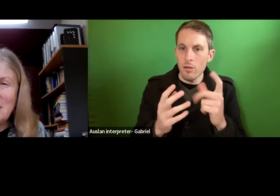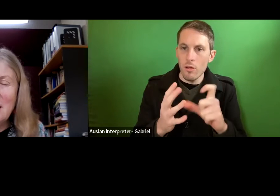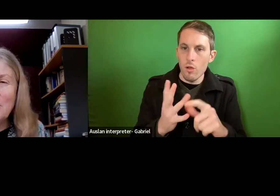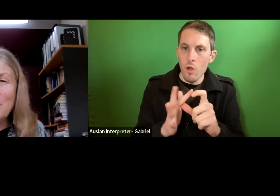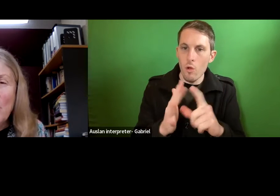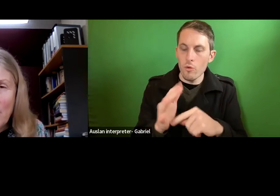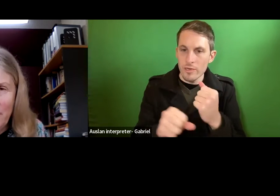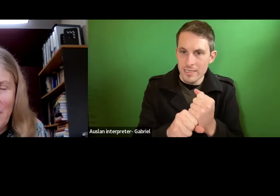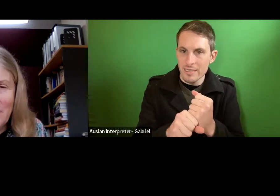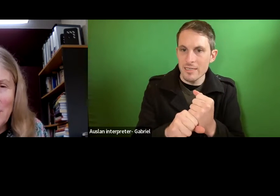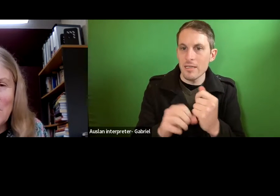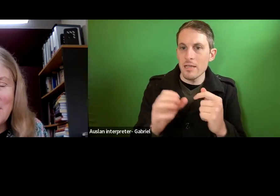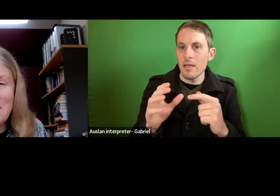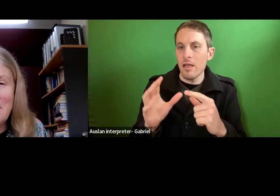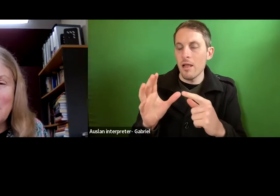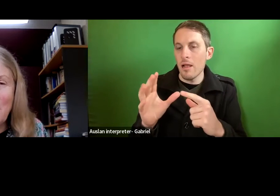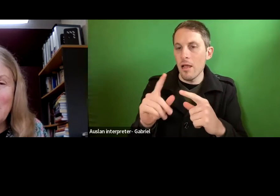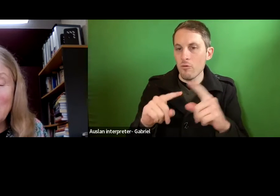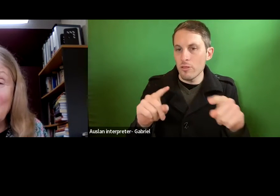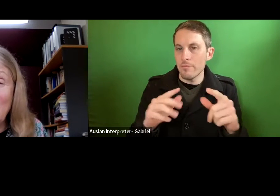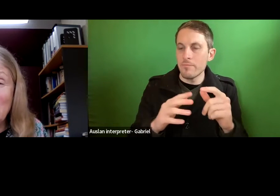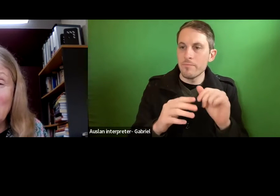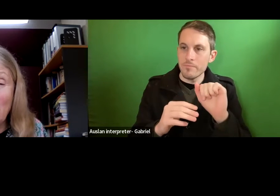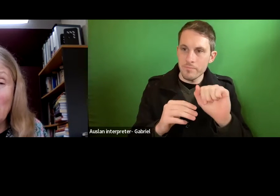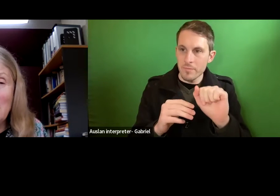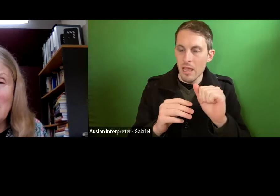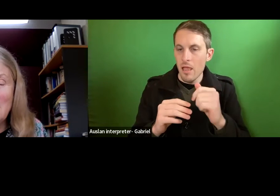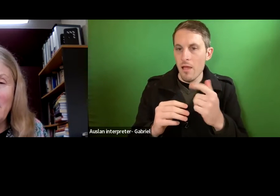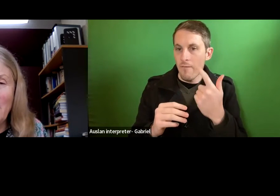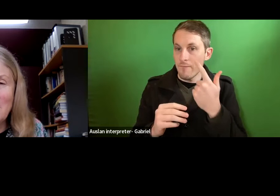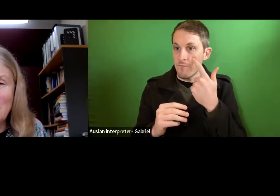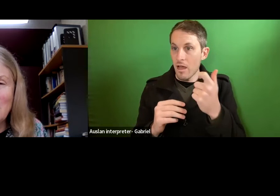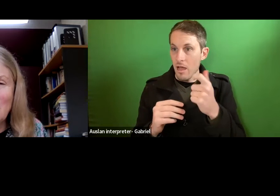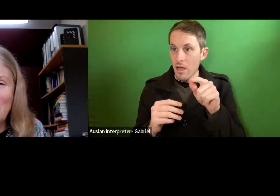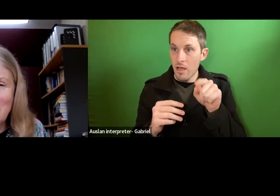these kind of profiles were seen as perhaps one way to go in identifying students with learning